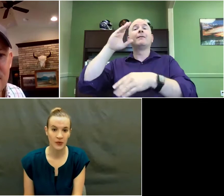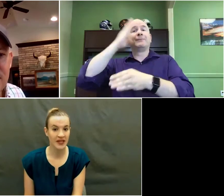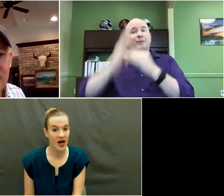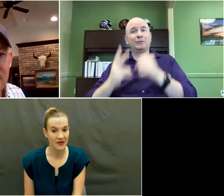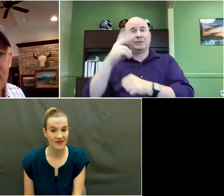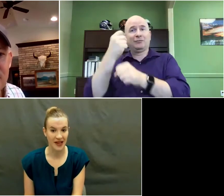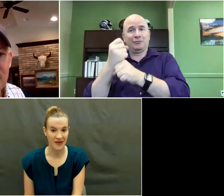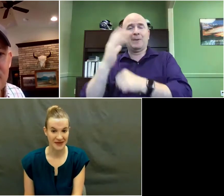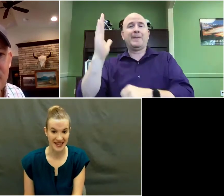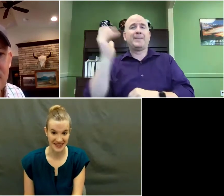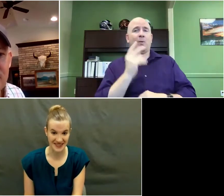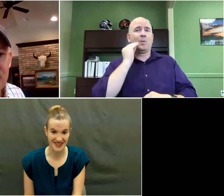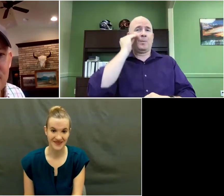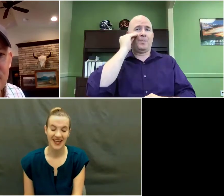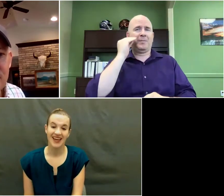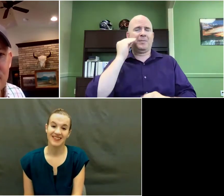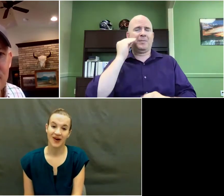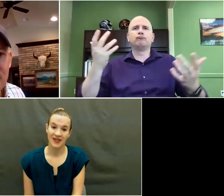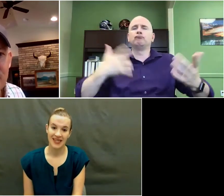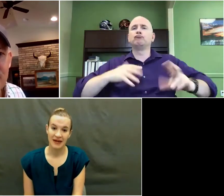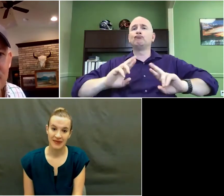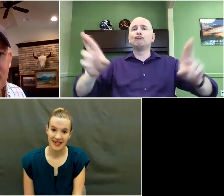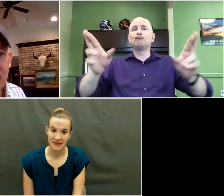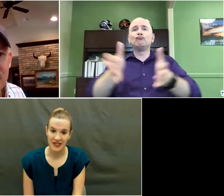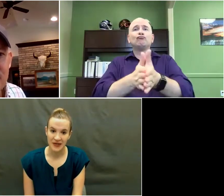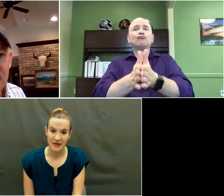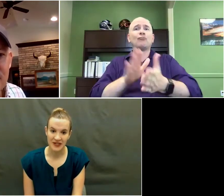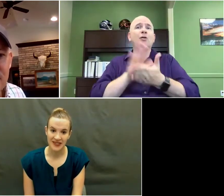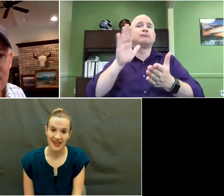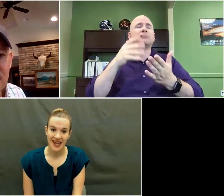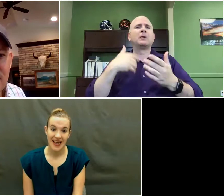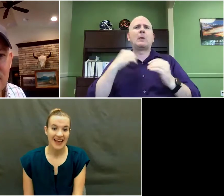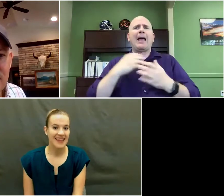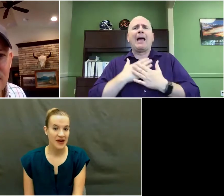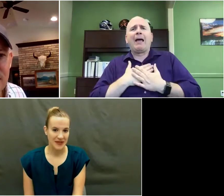really helped me develop my independence. So once I completed my two year mission, then it was the